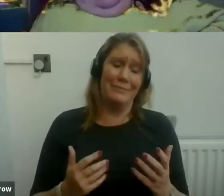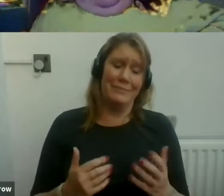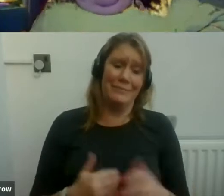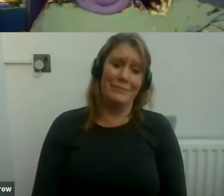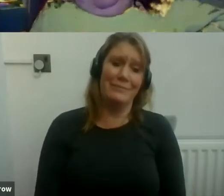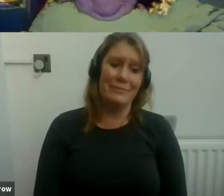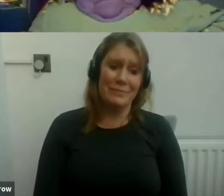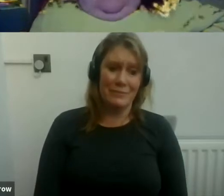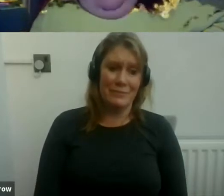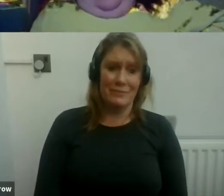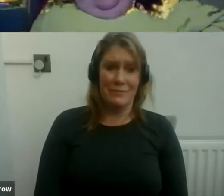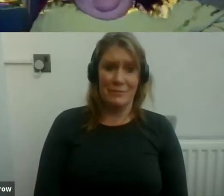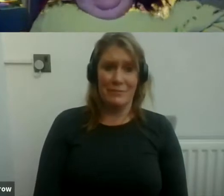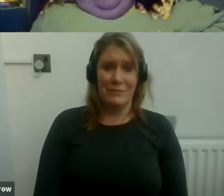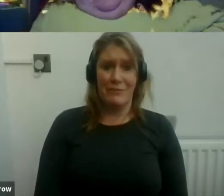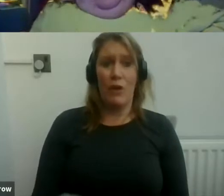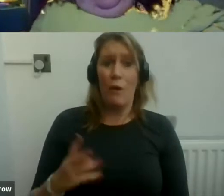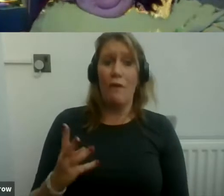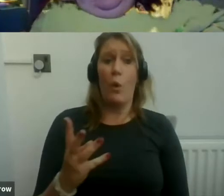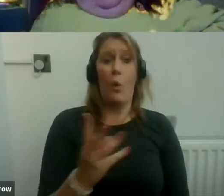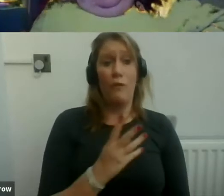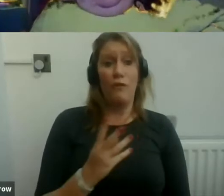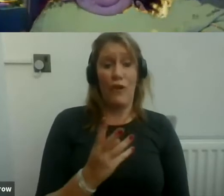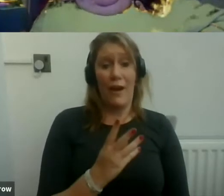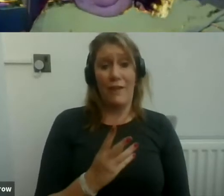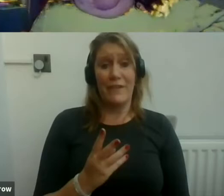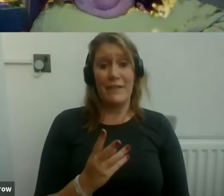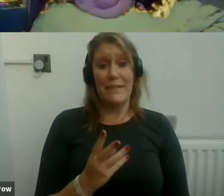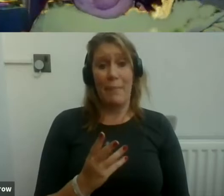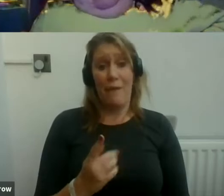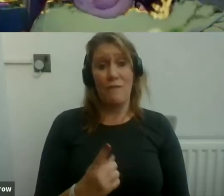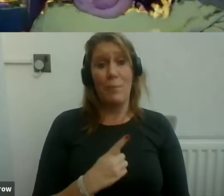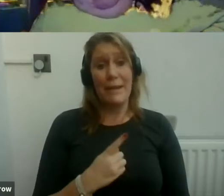us I'm sure. But for me, too, I feel